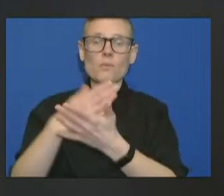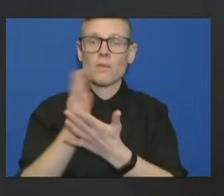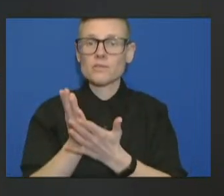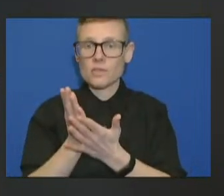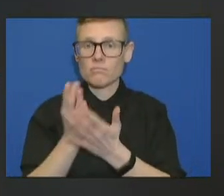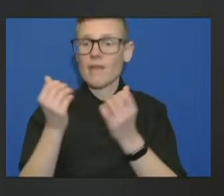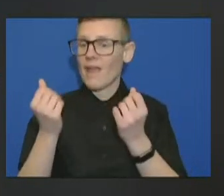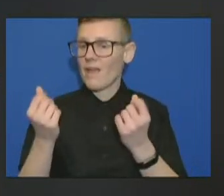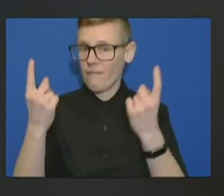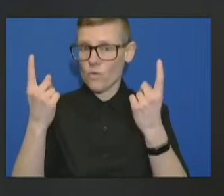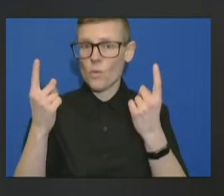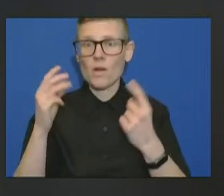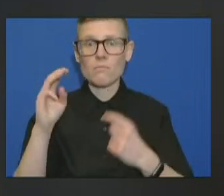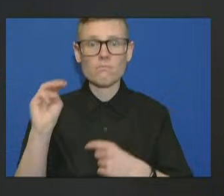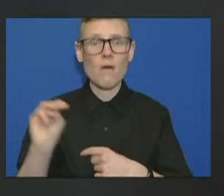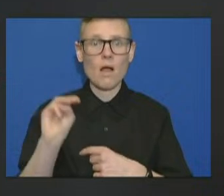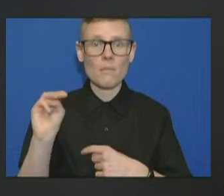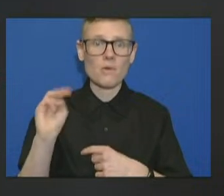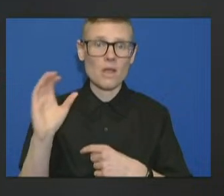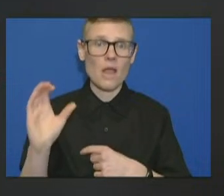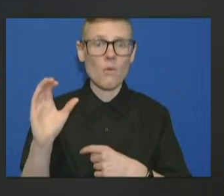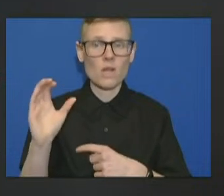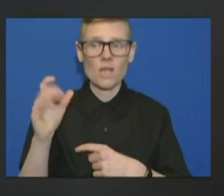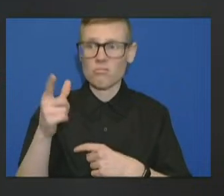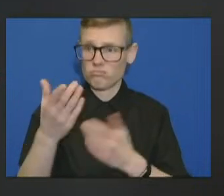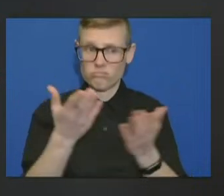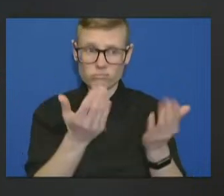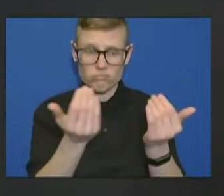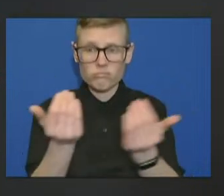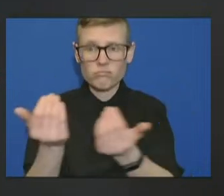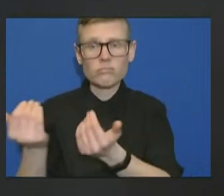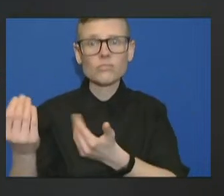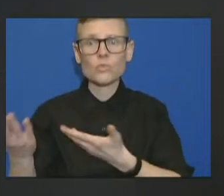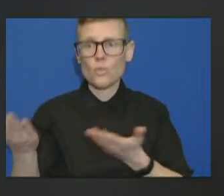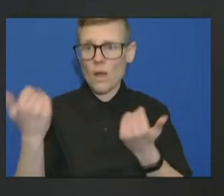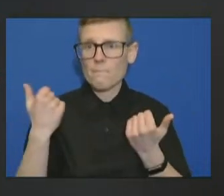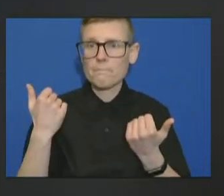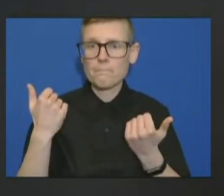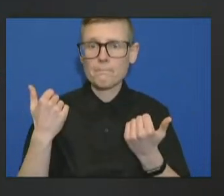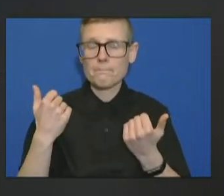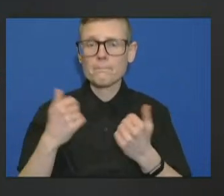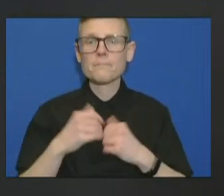December, the superintendent proposes their budget. Everyone